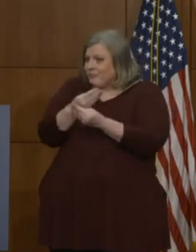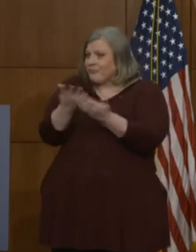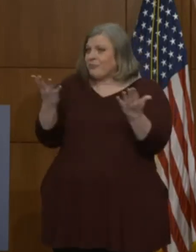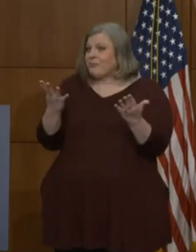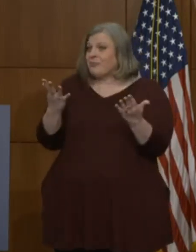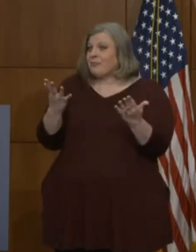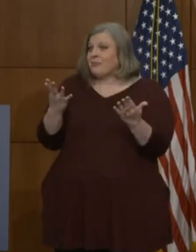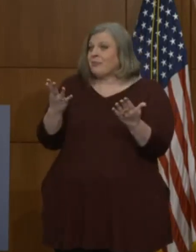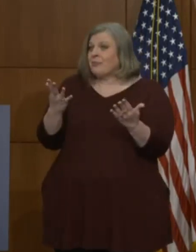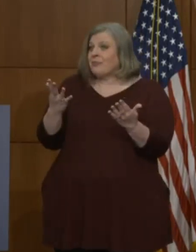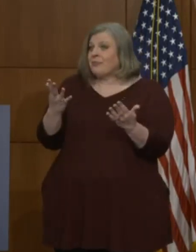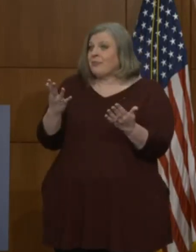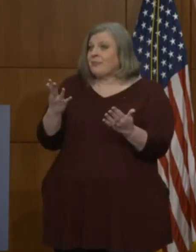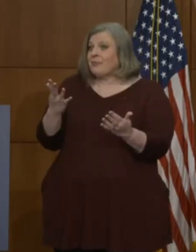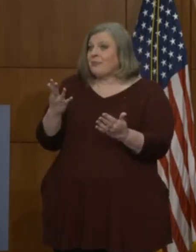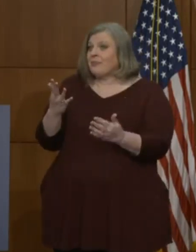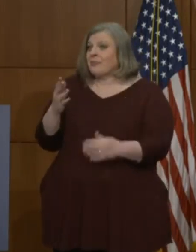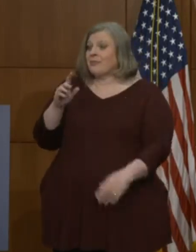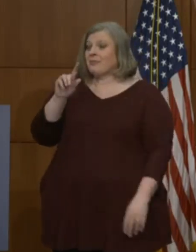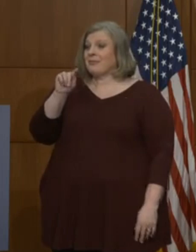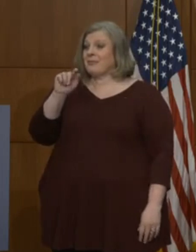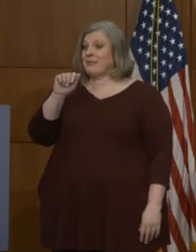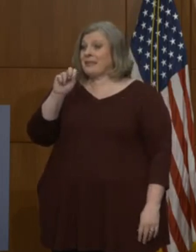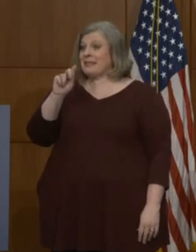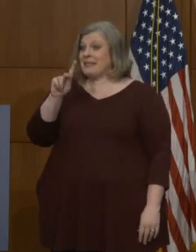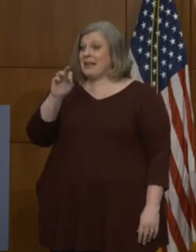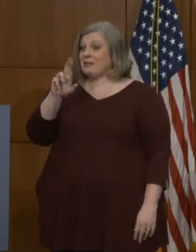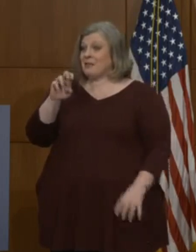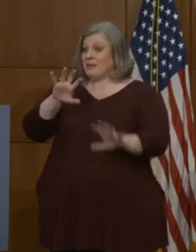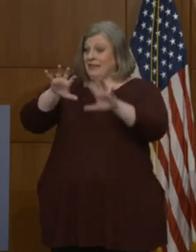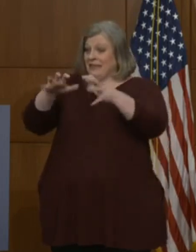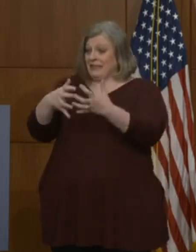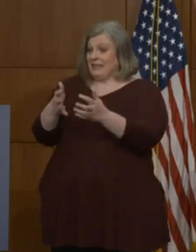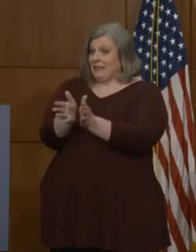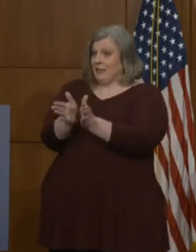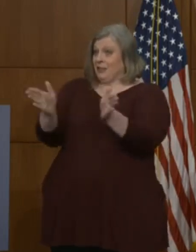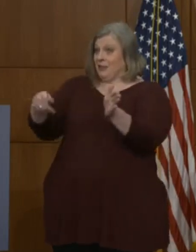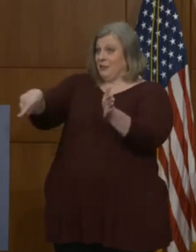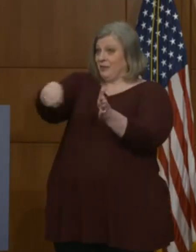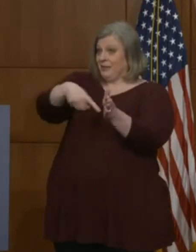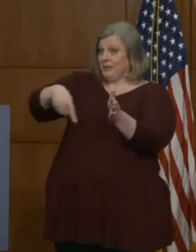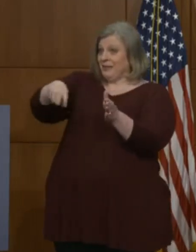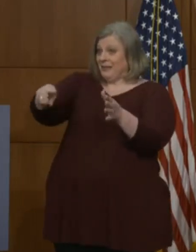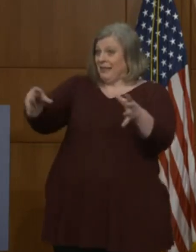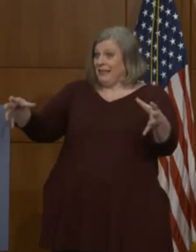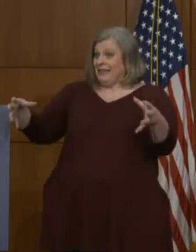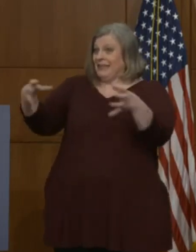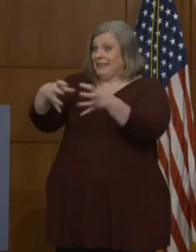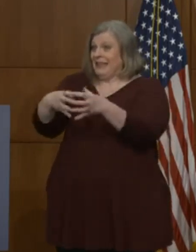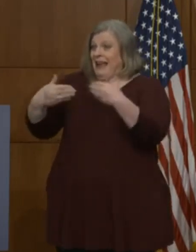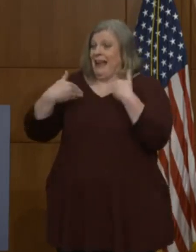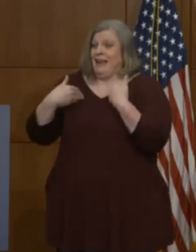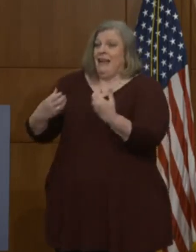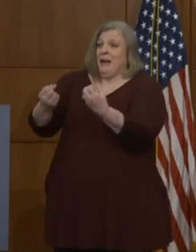TODAY BUT I CAN SPEAK GENERALLY ABOUT- THE TASK FORCE THE TASK ABOUT- THE TASK FORCE THE TASK FORCE THE WAY I THINK I WOULD FORCE THE WAY I THINK I WOULD DESCRIBE IT AS THAT’S THIS BODY DESCRIBE IT AS THAT’S THIS BODY IS BRING TOGETHER A LOT OF